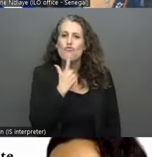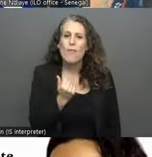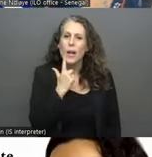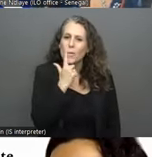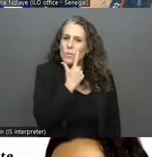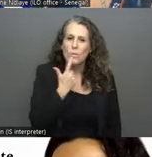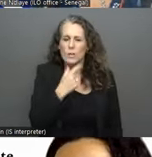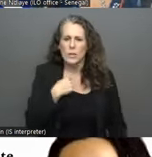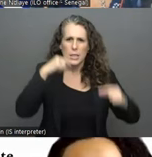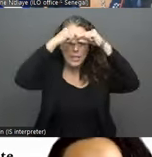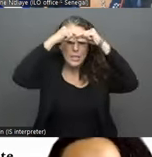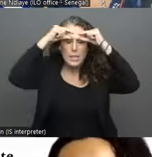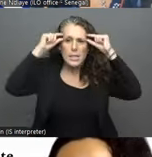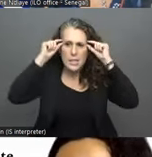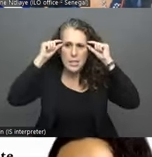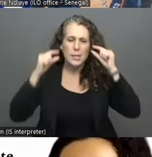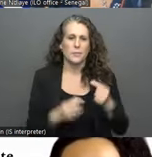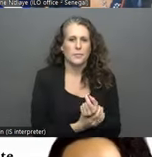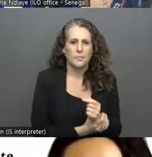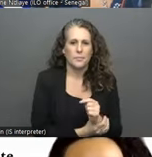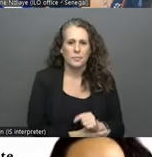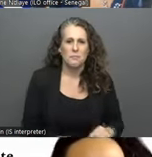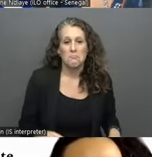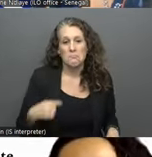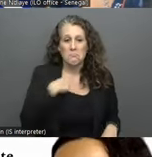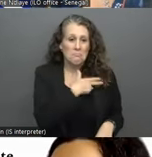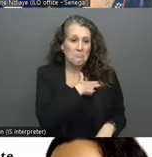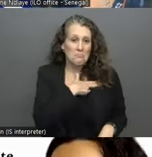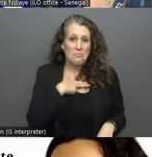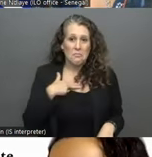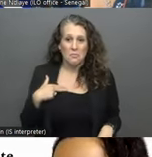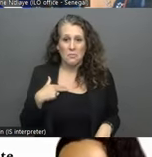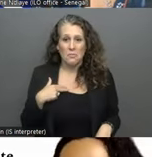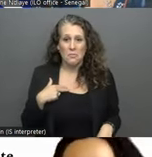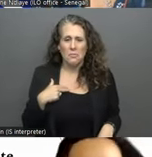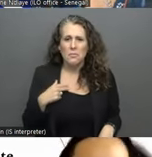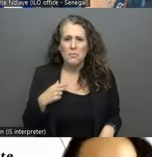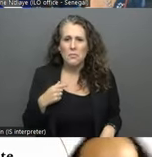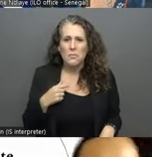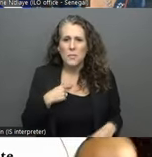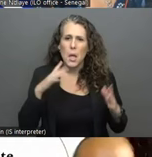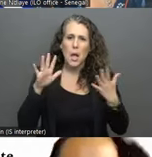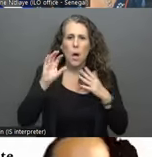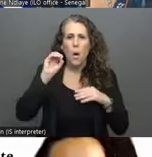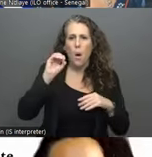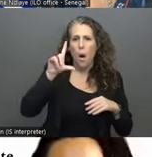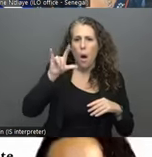big eyebrows. I would probably call myself a loving complexion. And I'll go to black